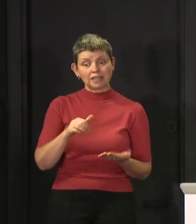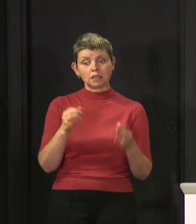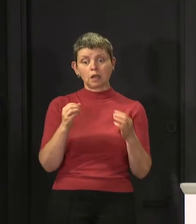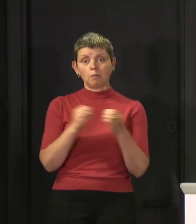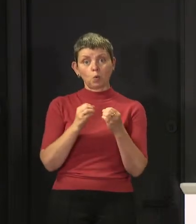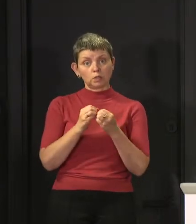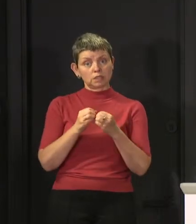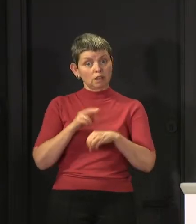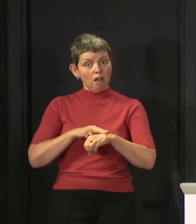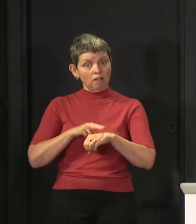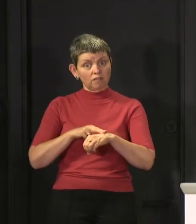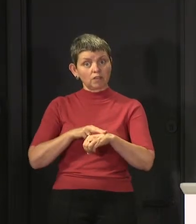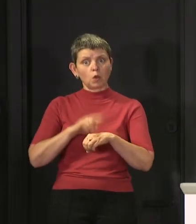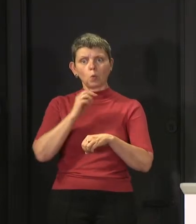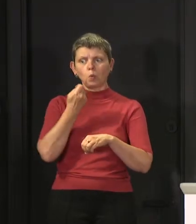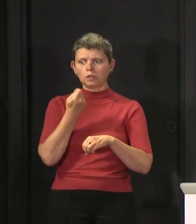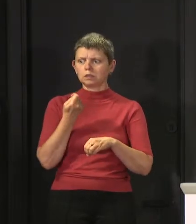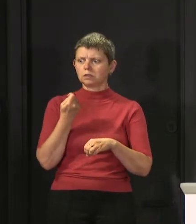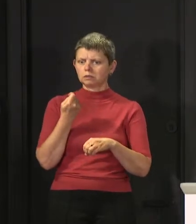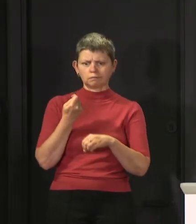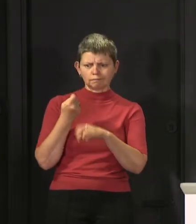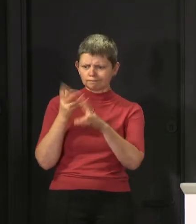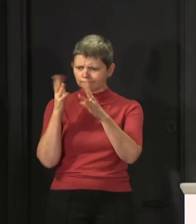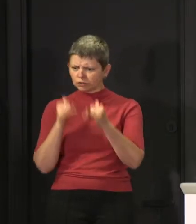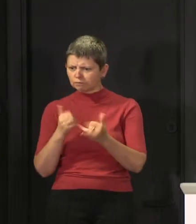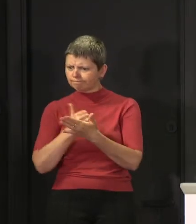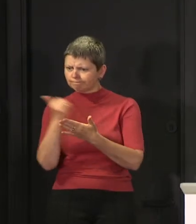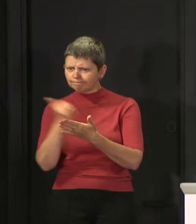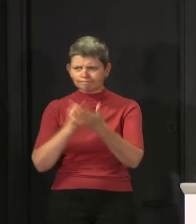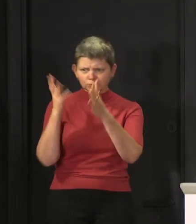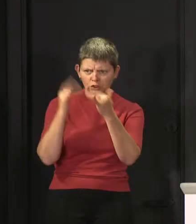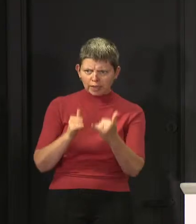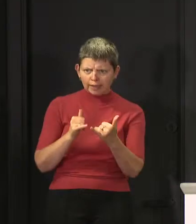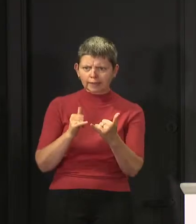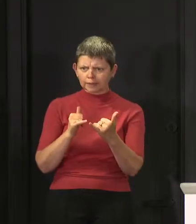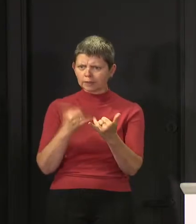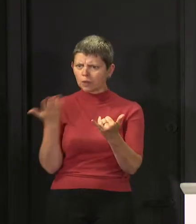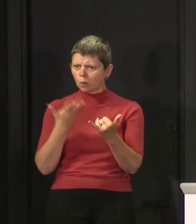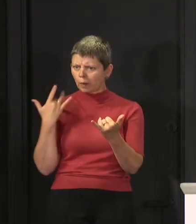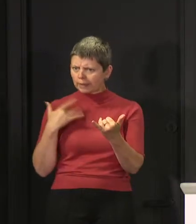role to play there and if we are in this situation, we will discuss that with them but, you know,